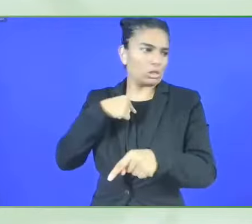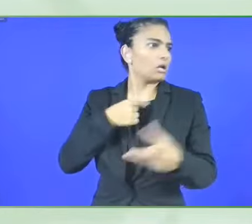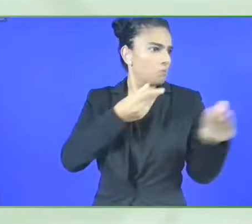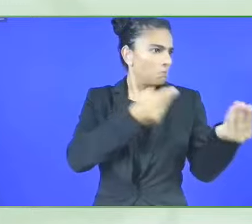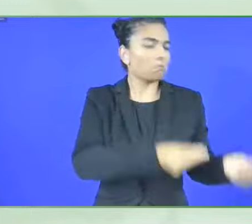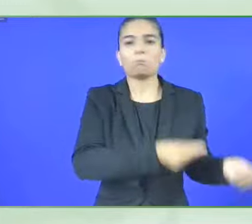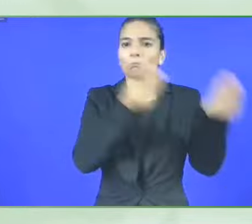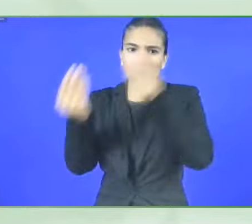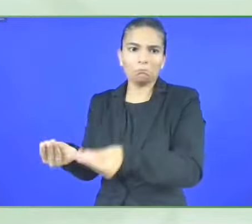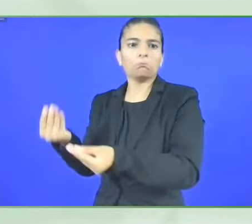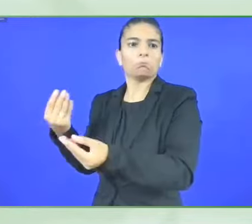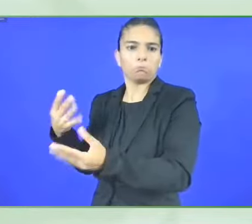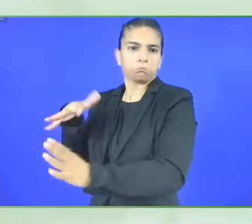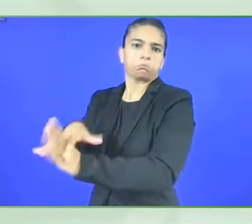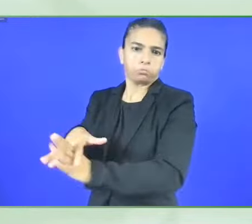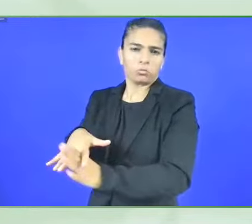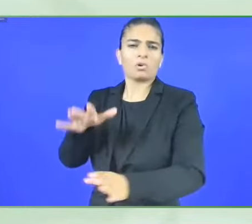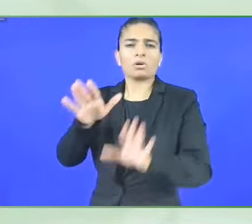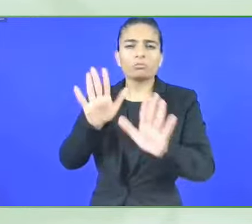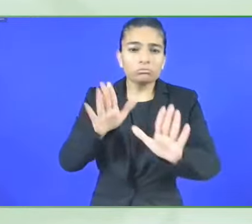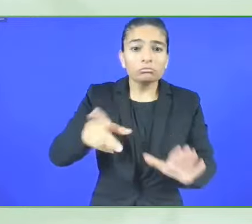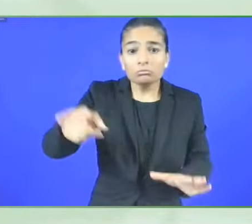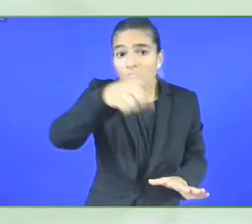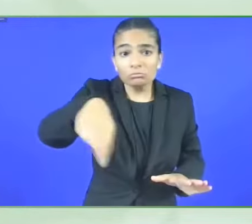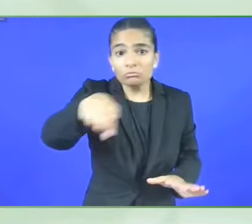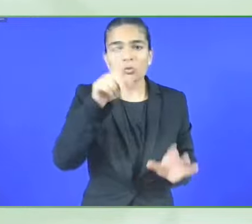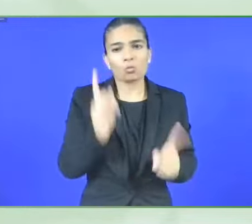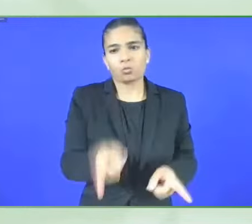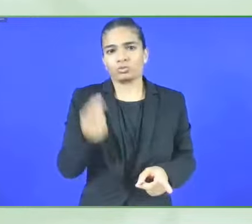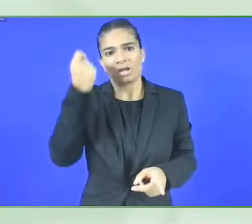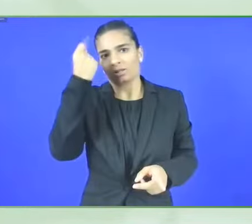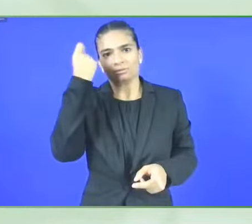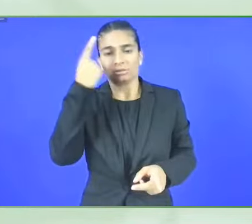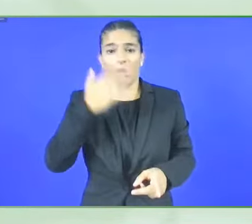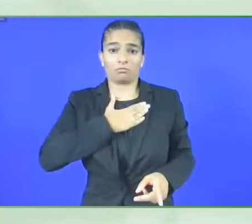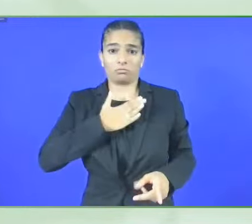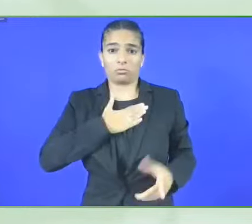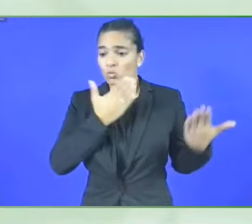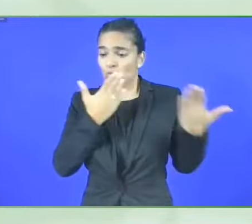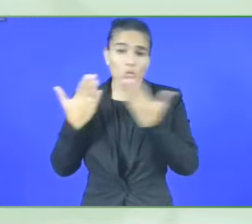We will never reach the horizon.